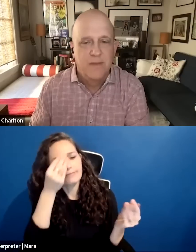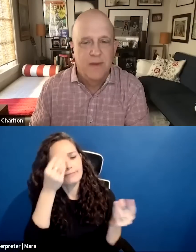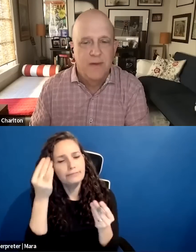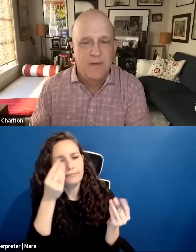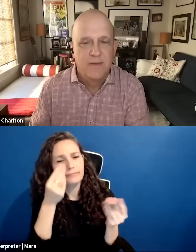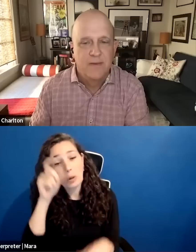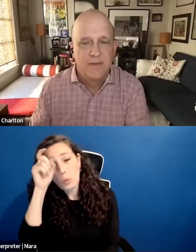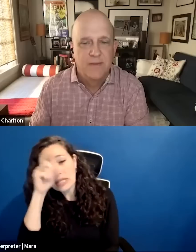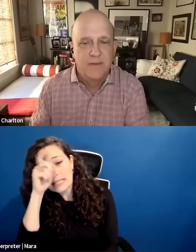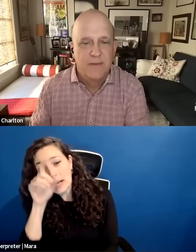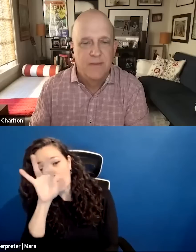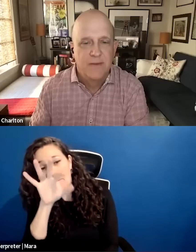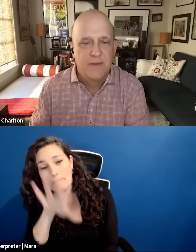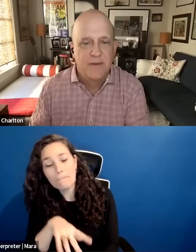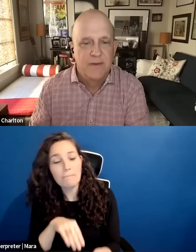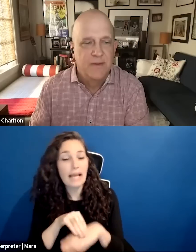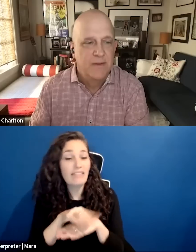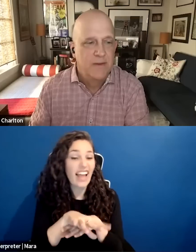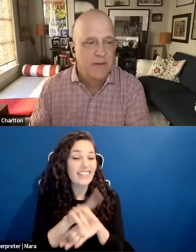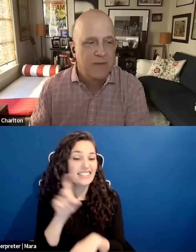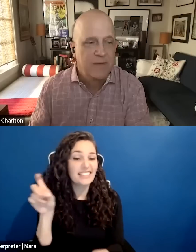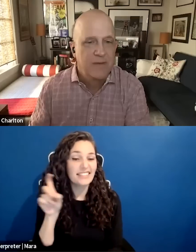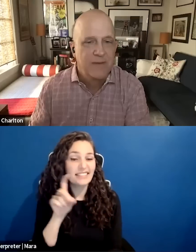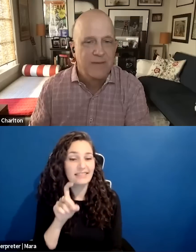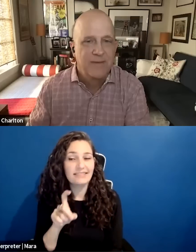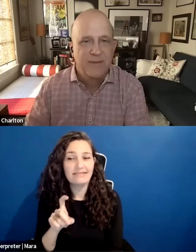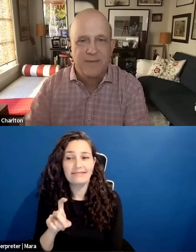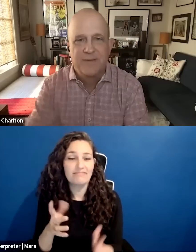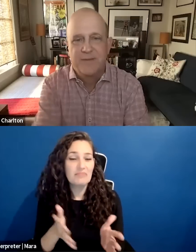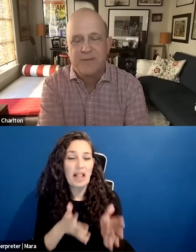advice to leave our viewers with?